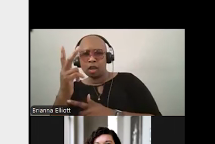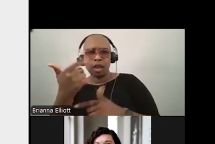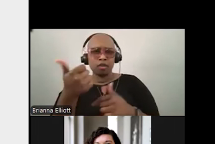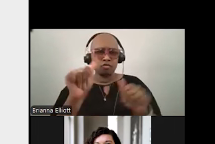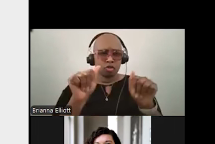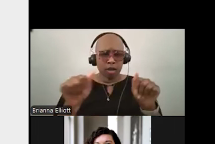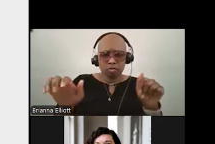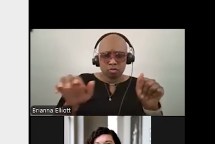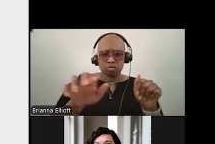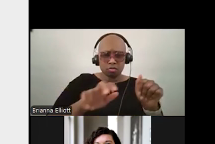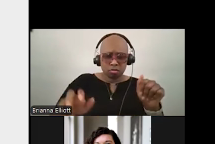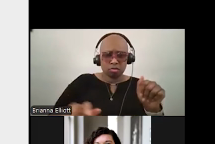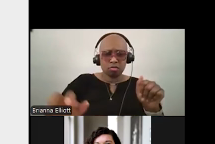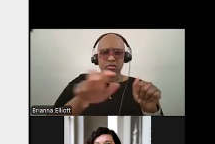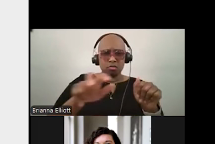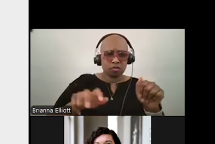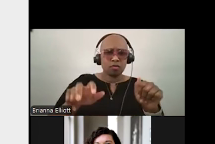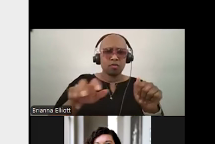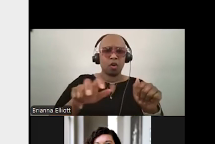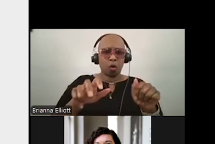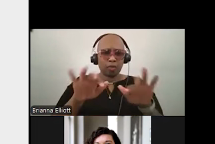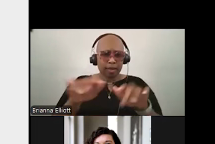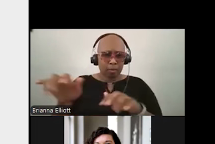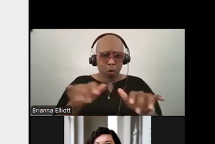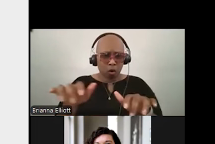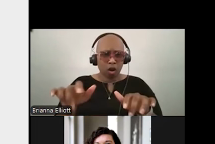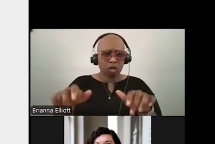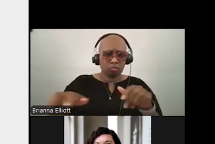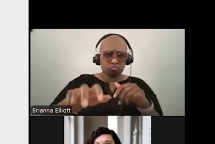confusing. So, we don't want to do that. And then we want to have input assistance. If